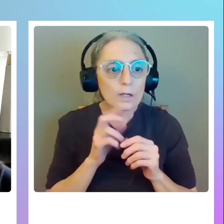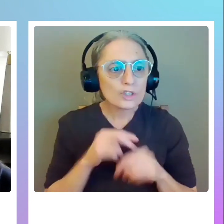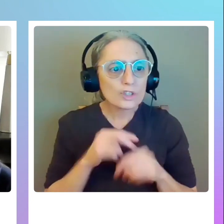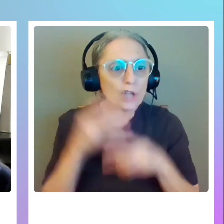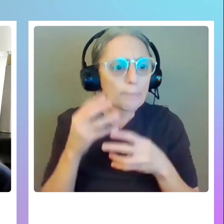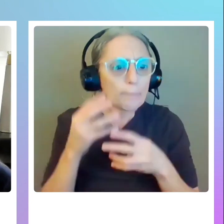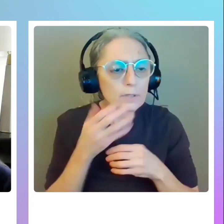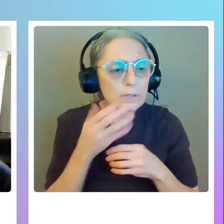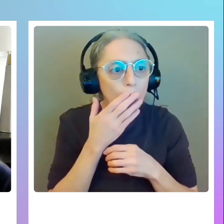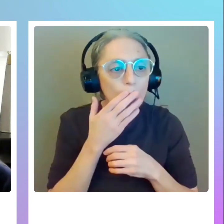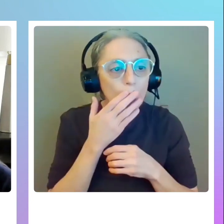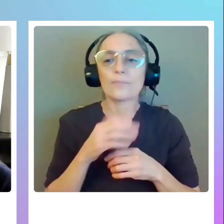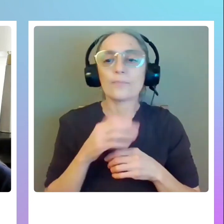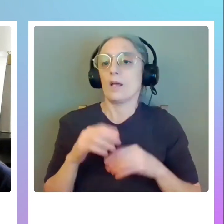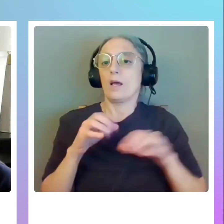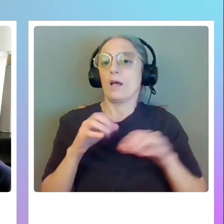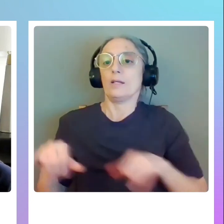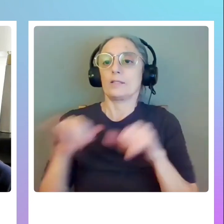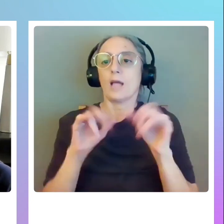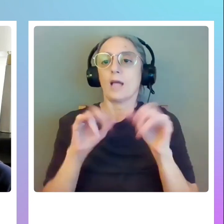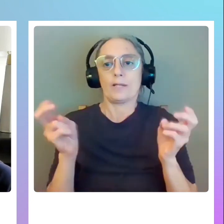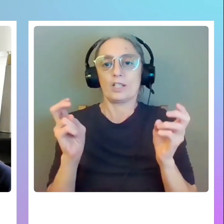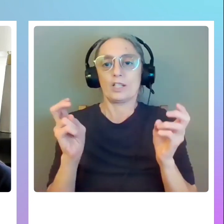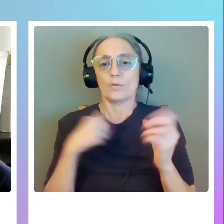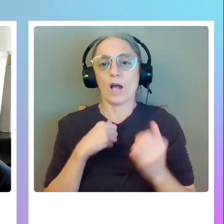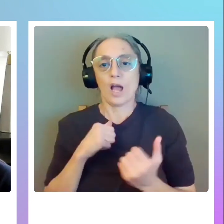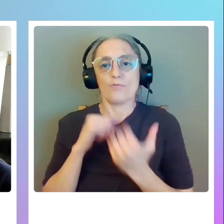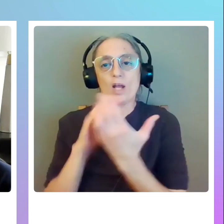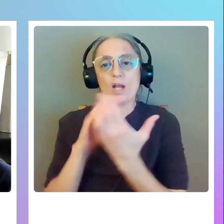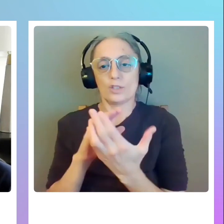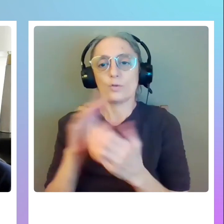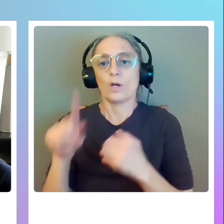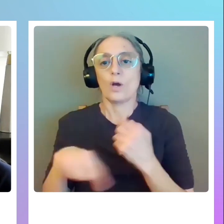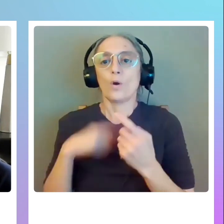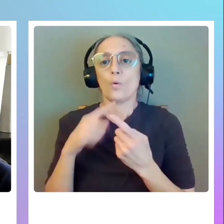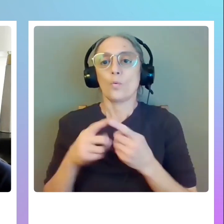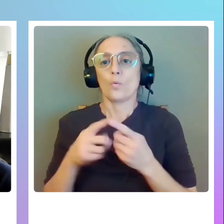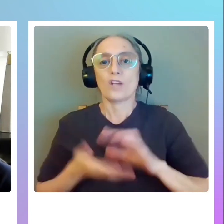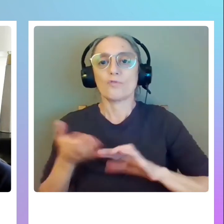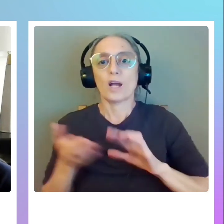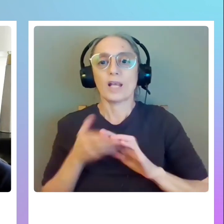"a common issue I run into when running accessibility training